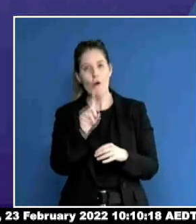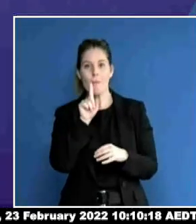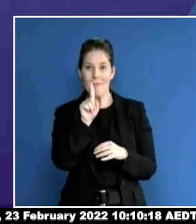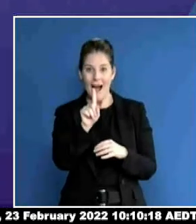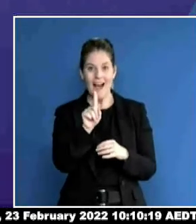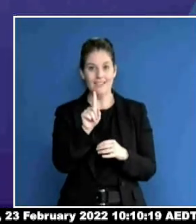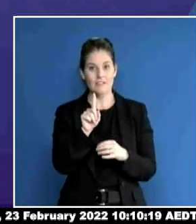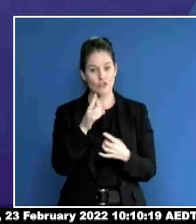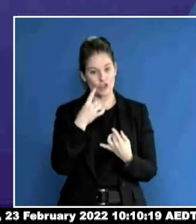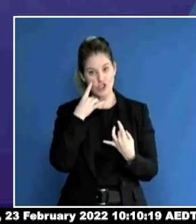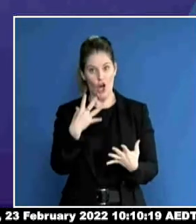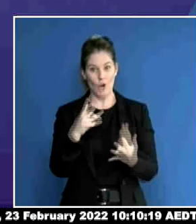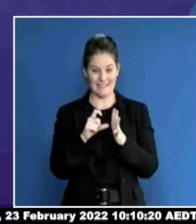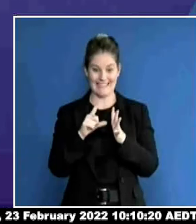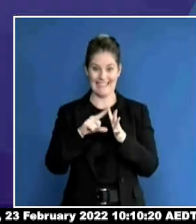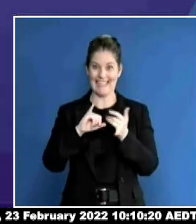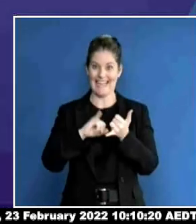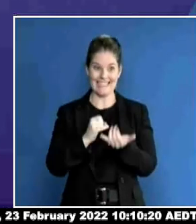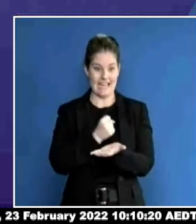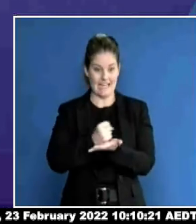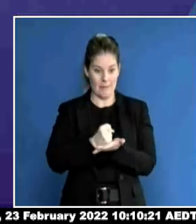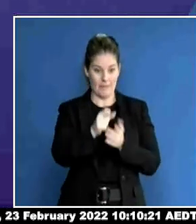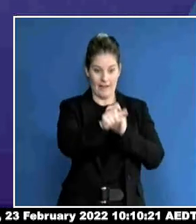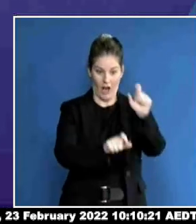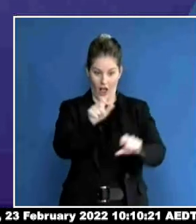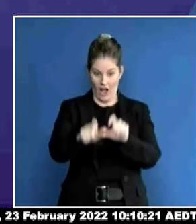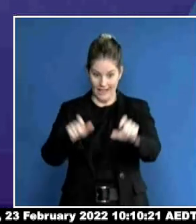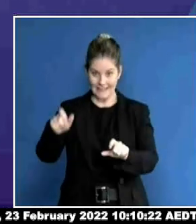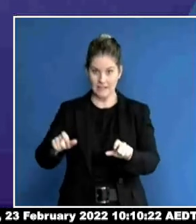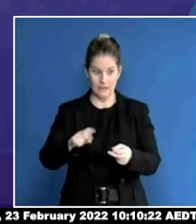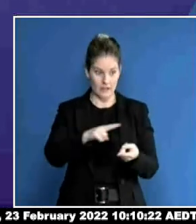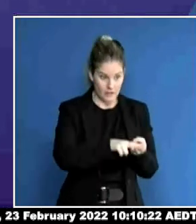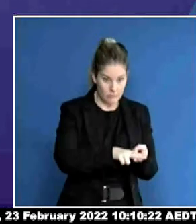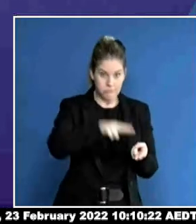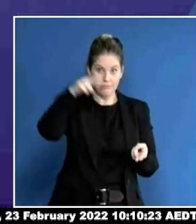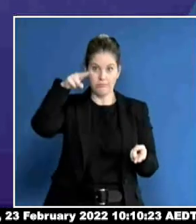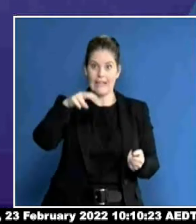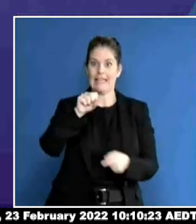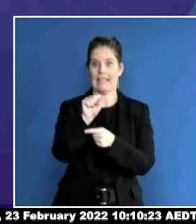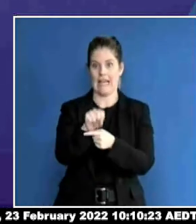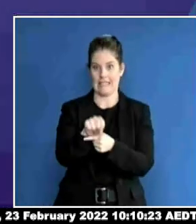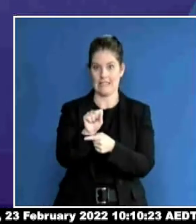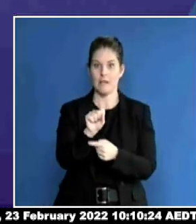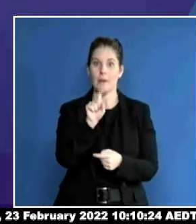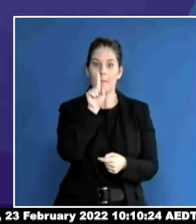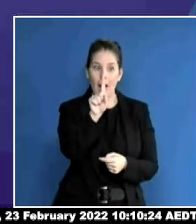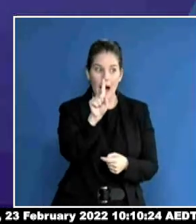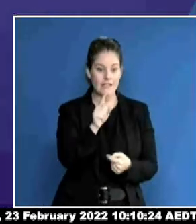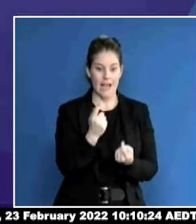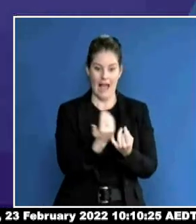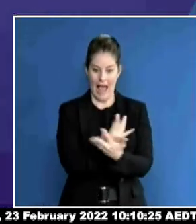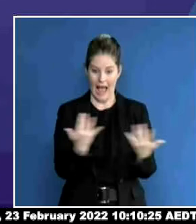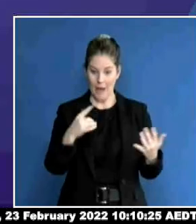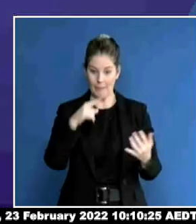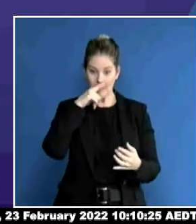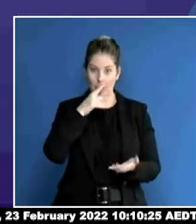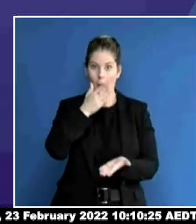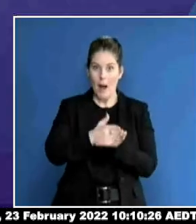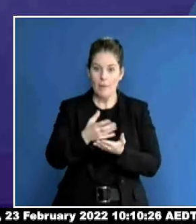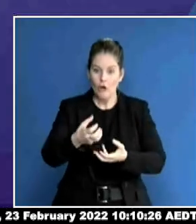recent times, the number of participants gaining and remaining in open employment does not seemed to have materially increased.